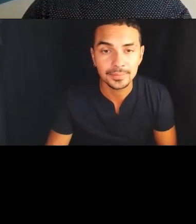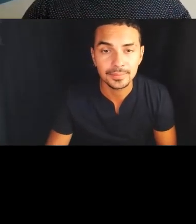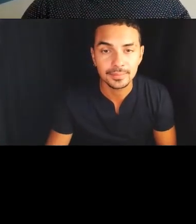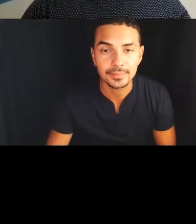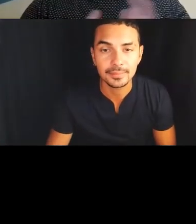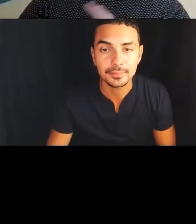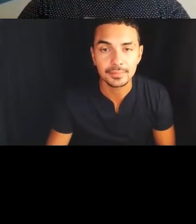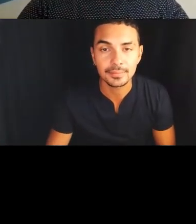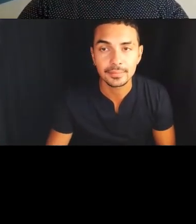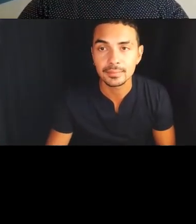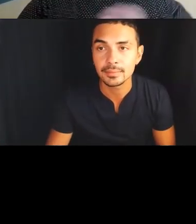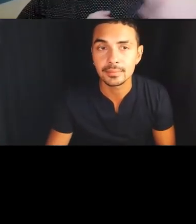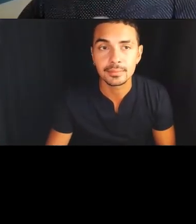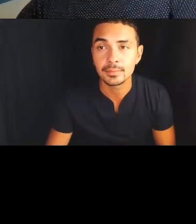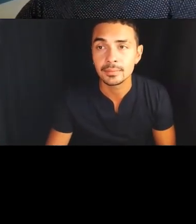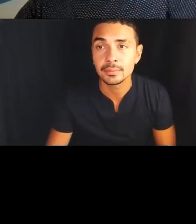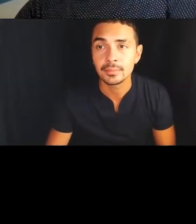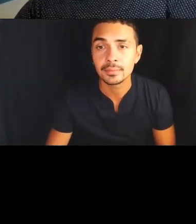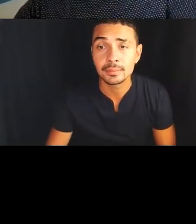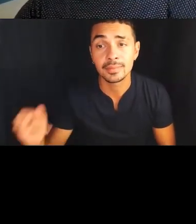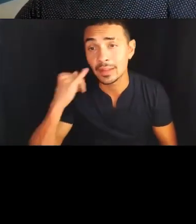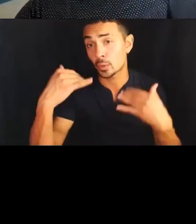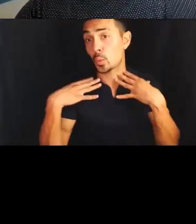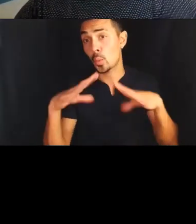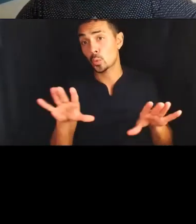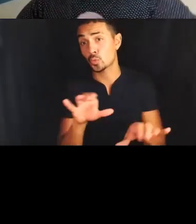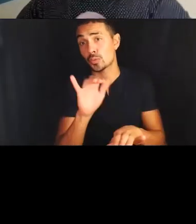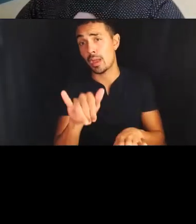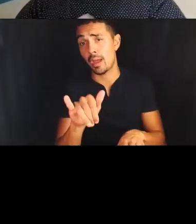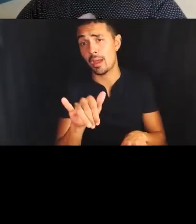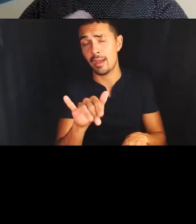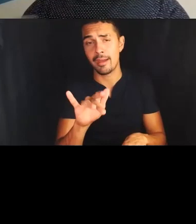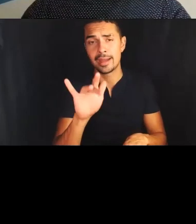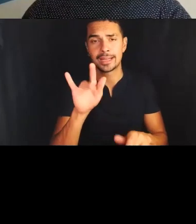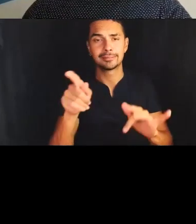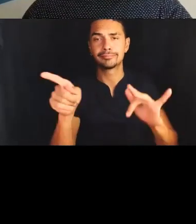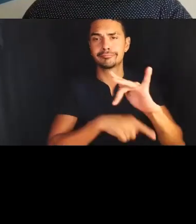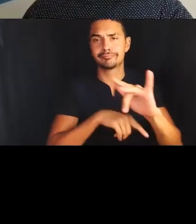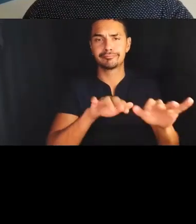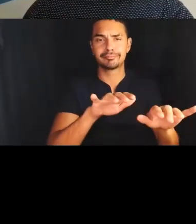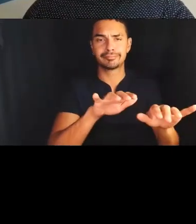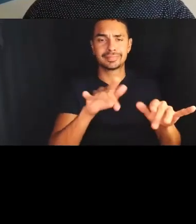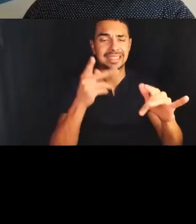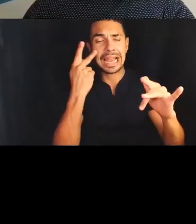If you don't wanna do that, you can put your gaps in the chat box for us to see too.